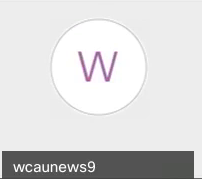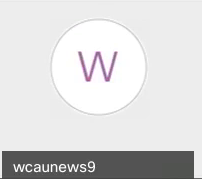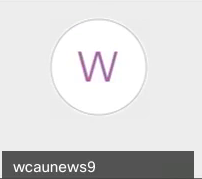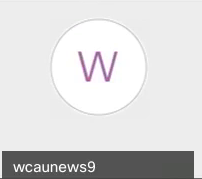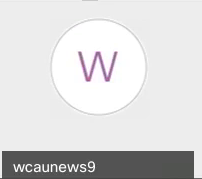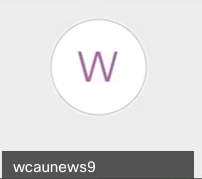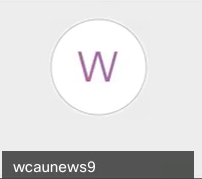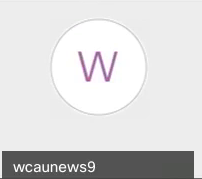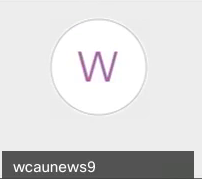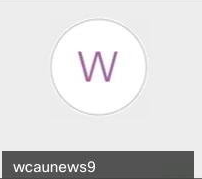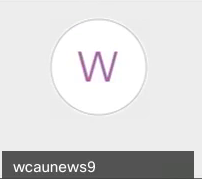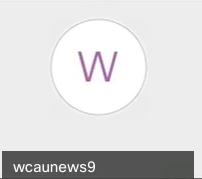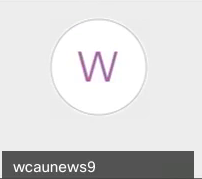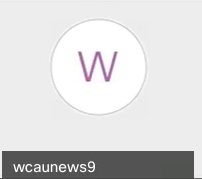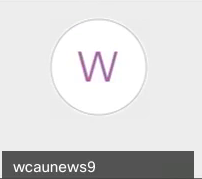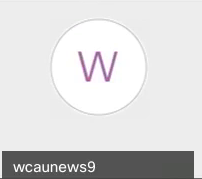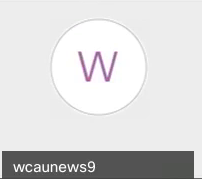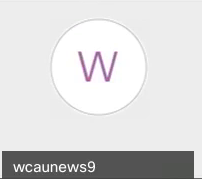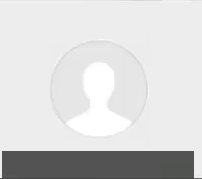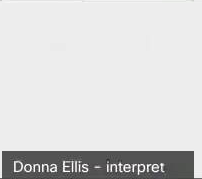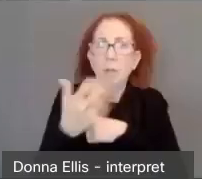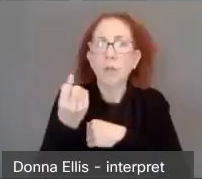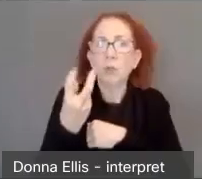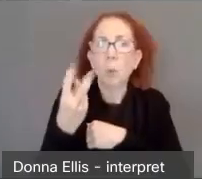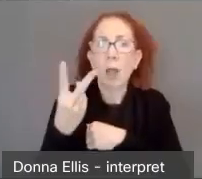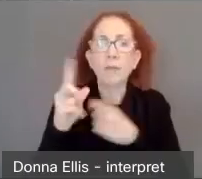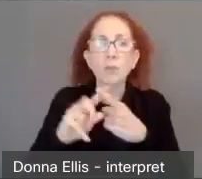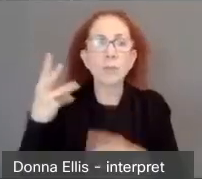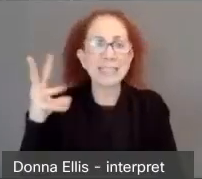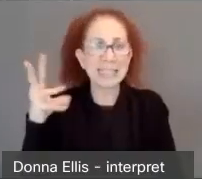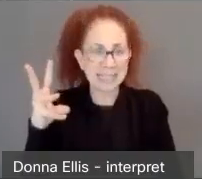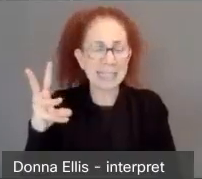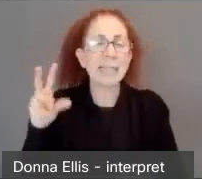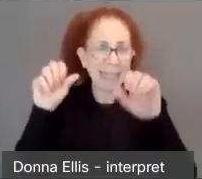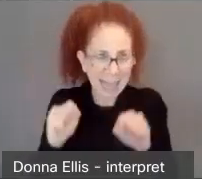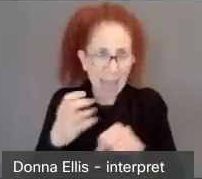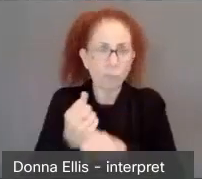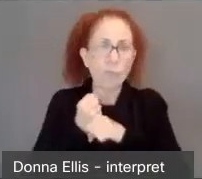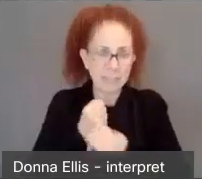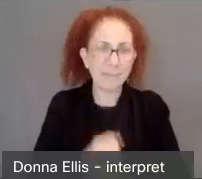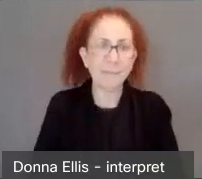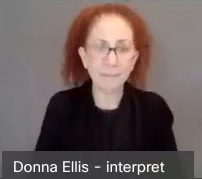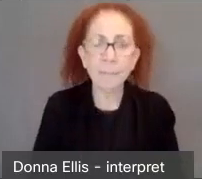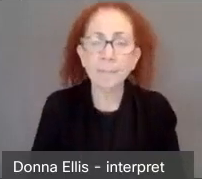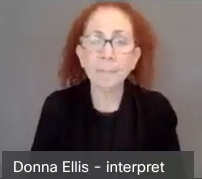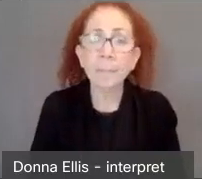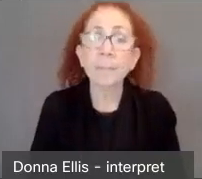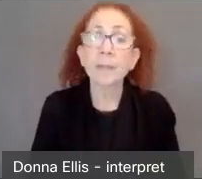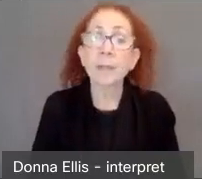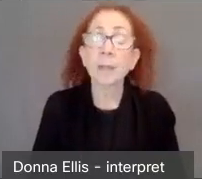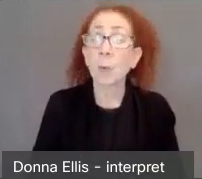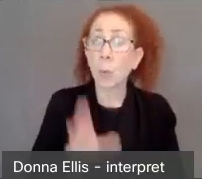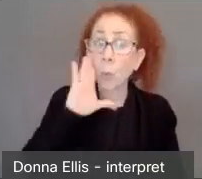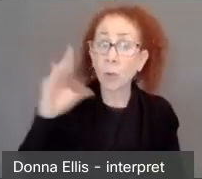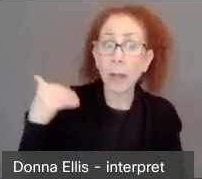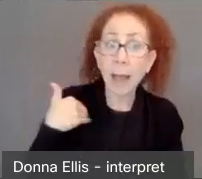now that adolescents 12 to 15 are eligible to be vaccinated and we'll have several